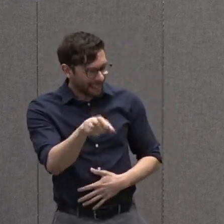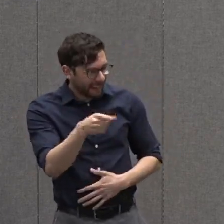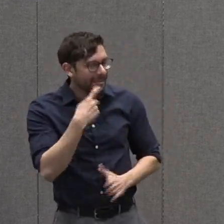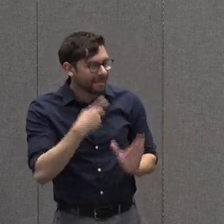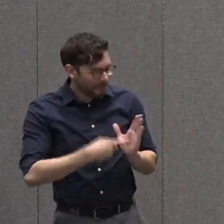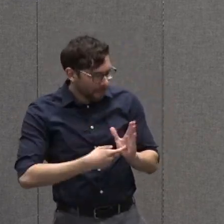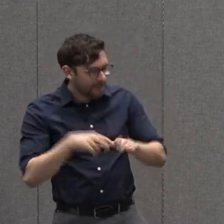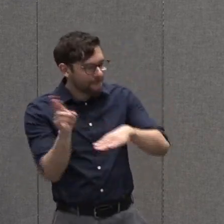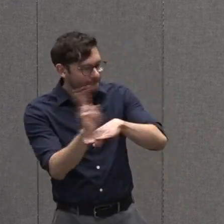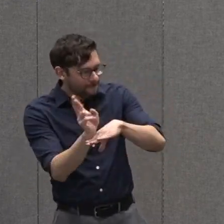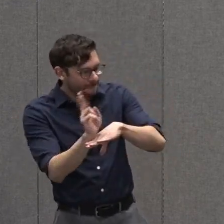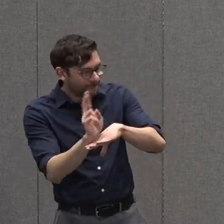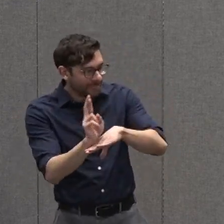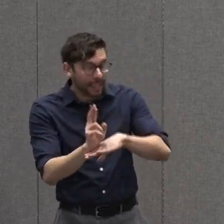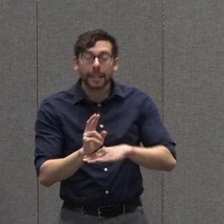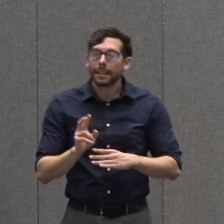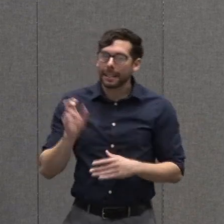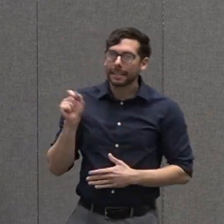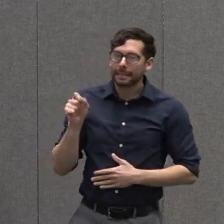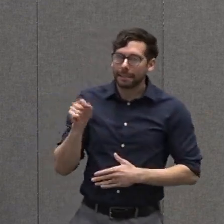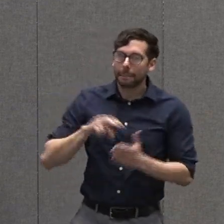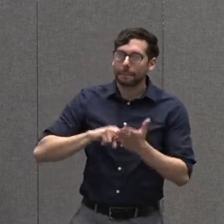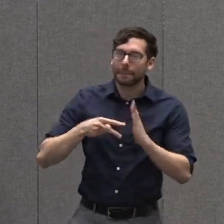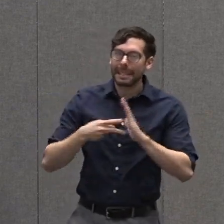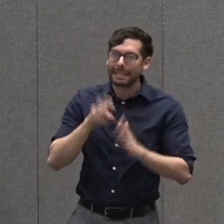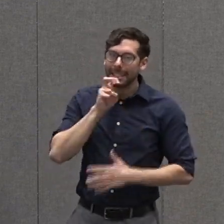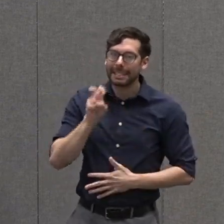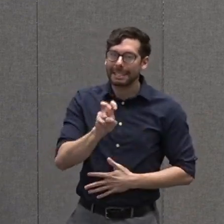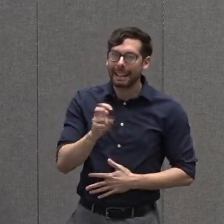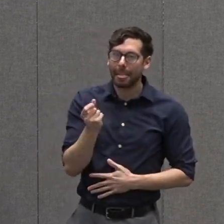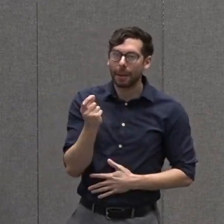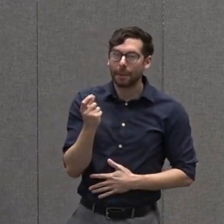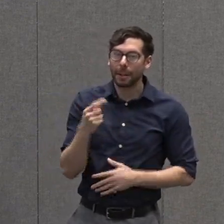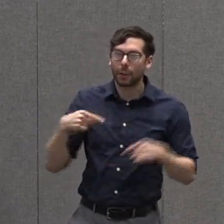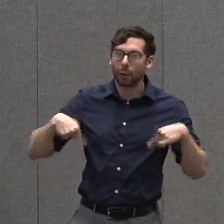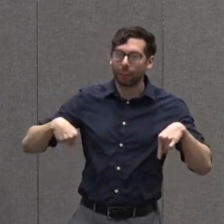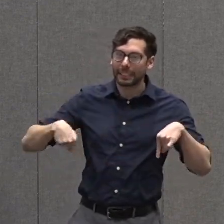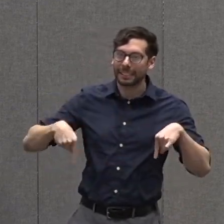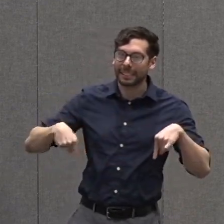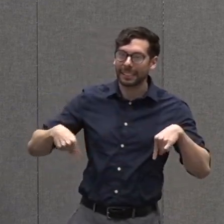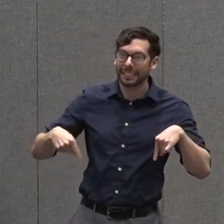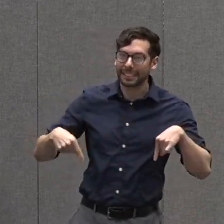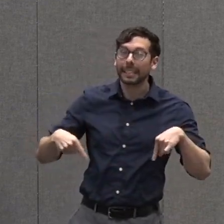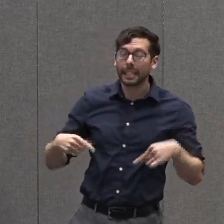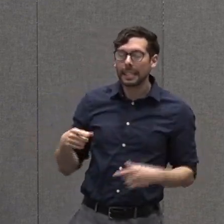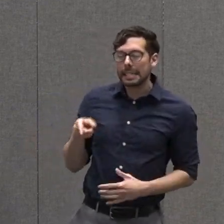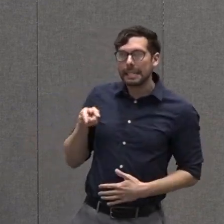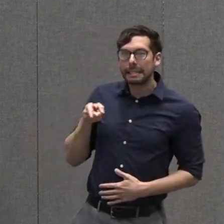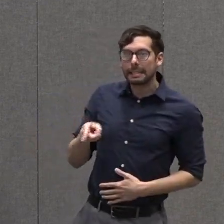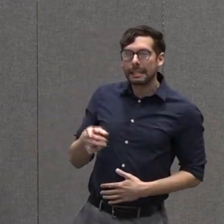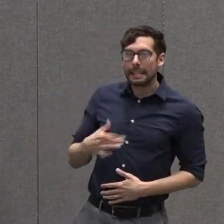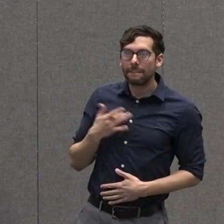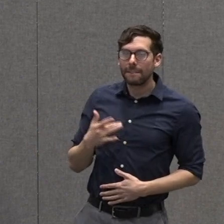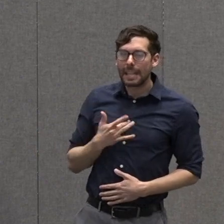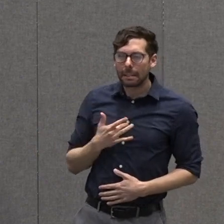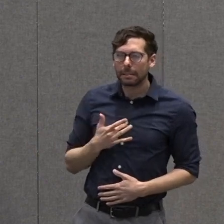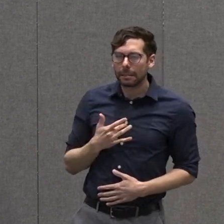Yeah, he's nervous, - He's nervous. So, that's a warning? As he feels threatened by me. It's a nervous habit that a snake has.